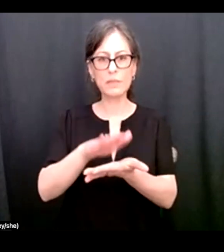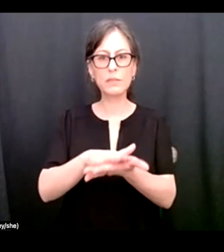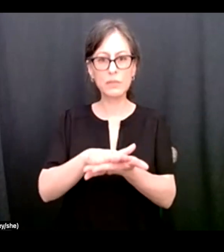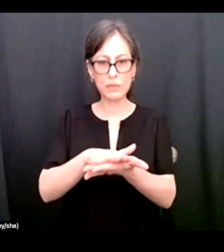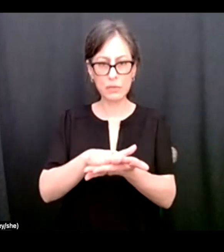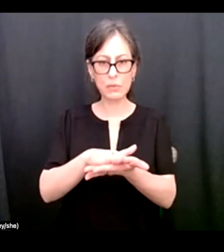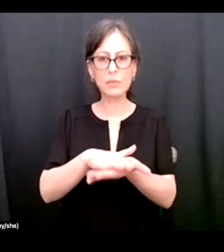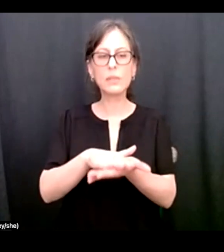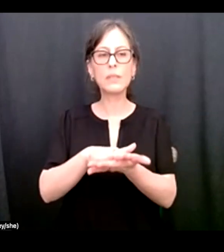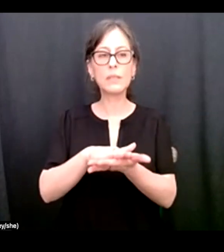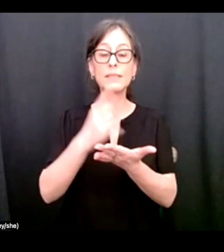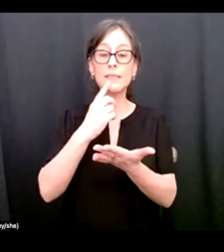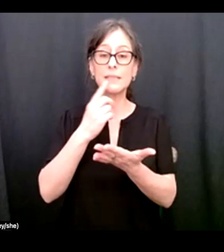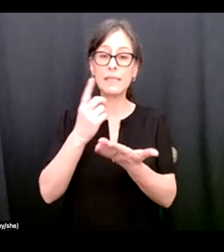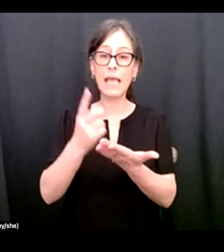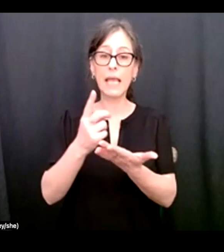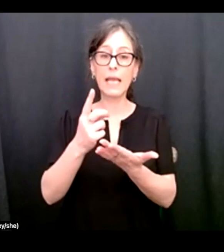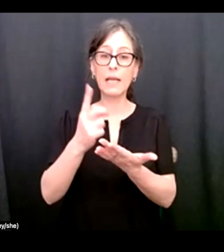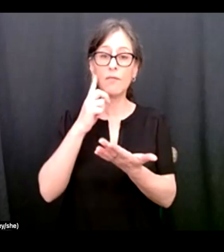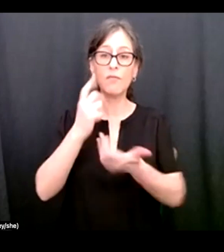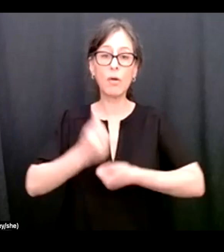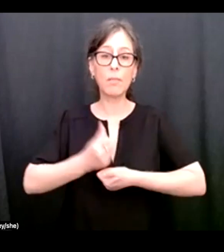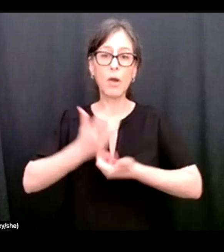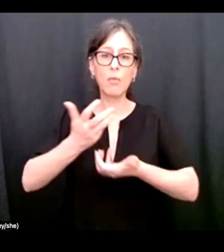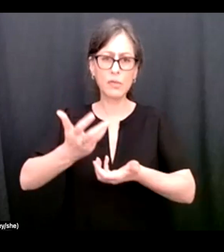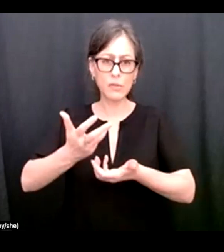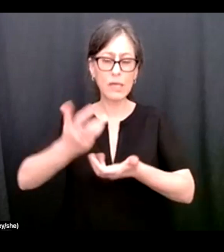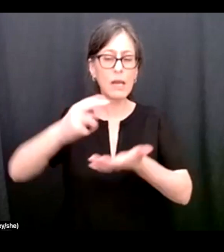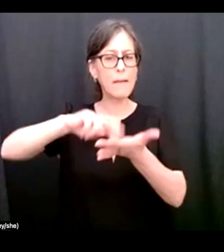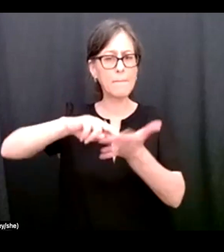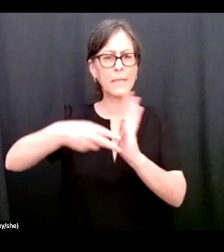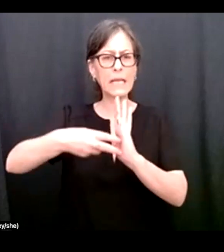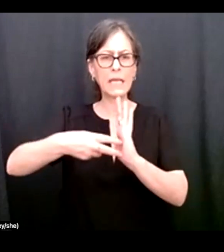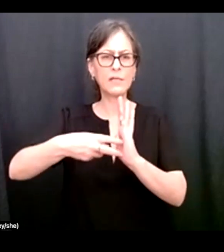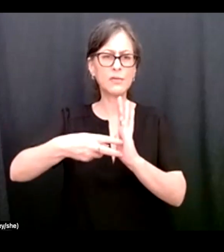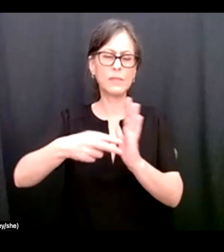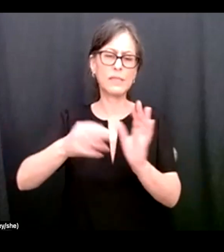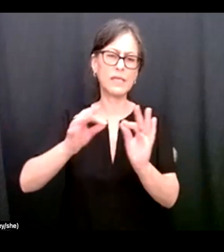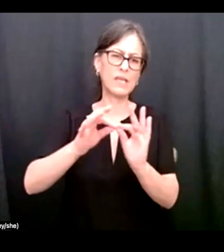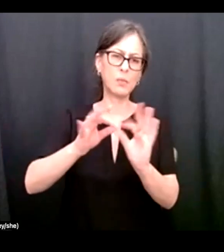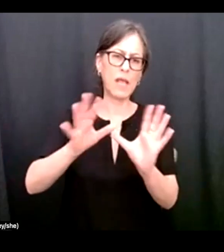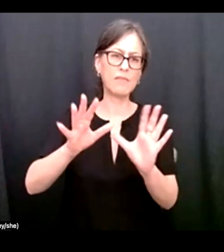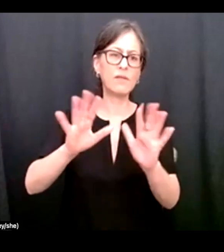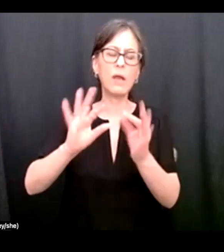in poetry, meaning is kind of irrelevant. I'm paraphrasing but it's kind of like,